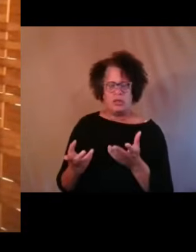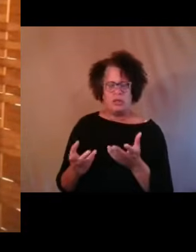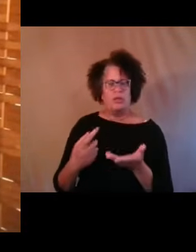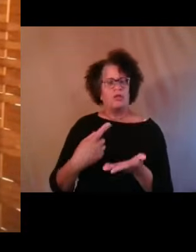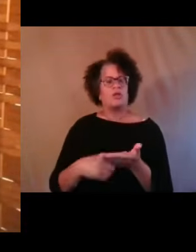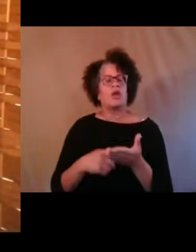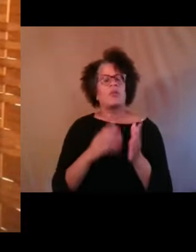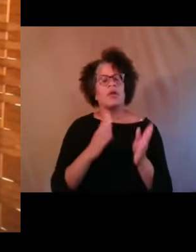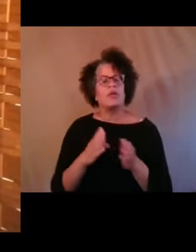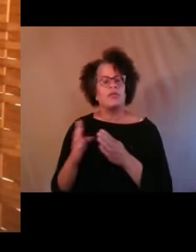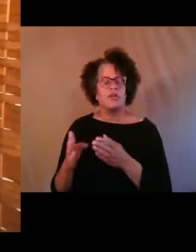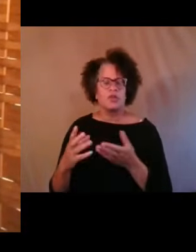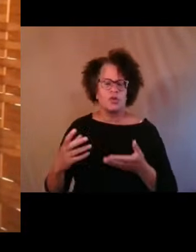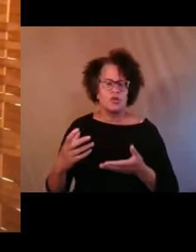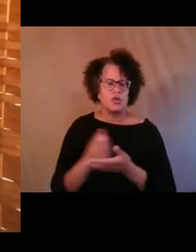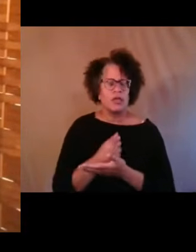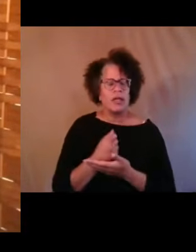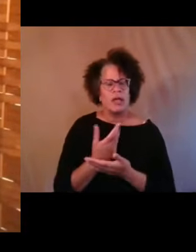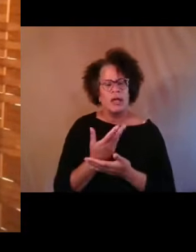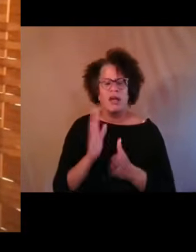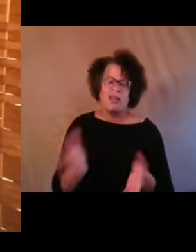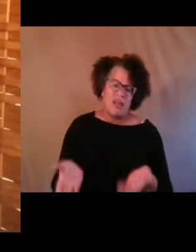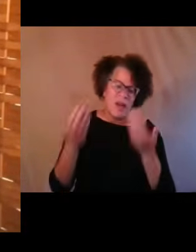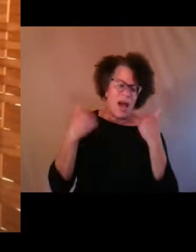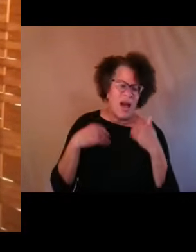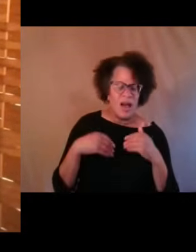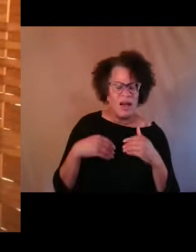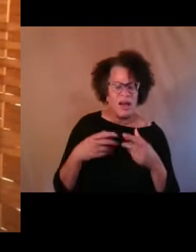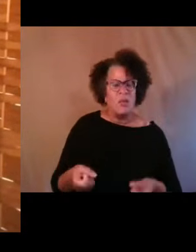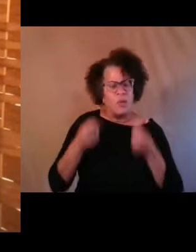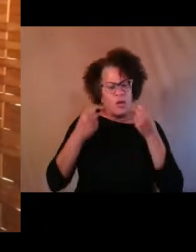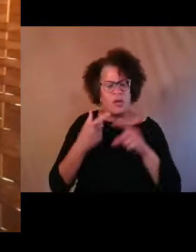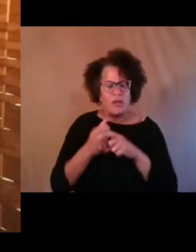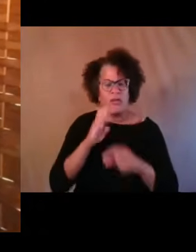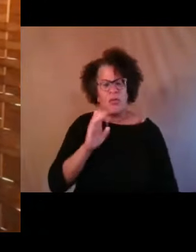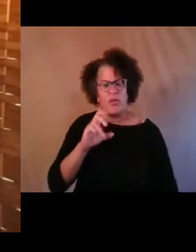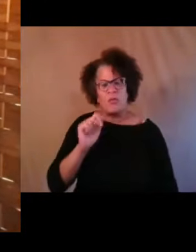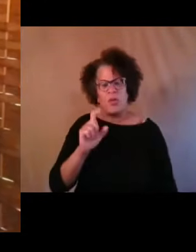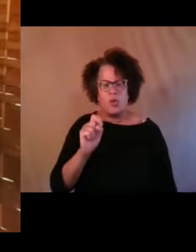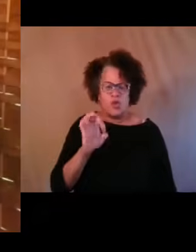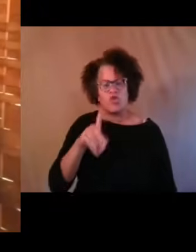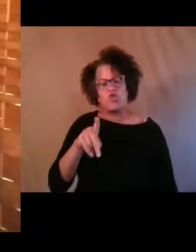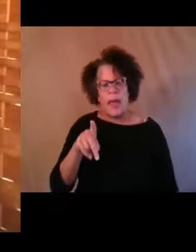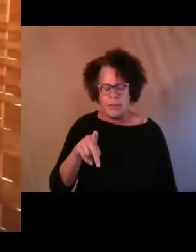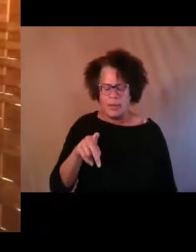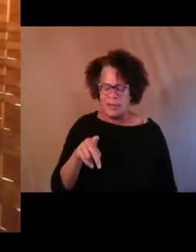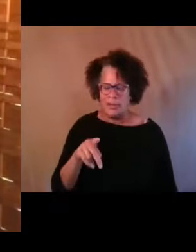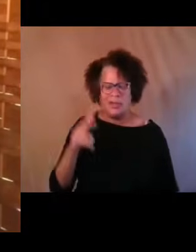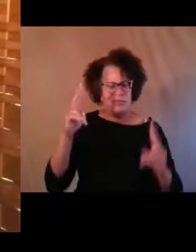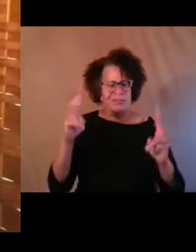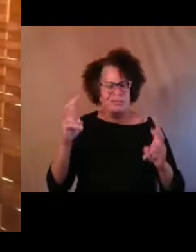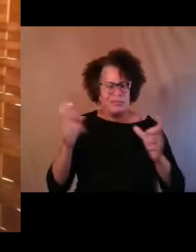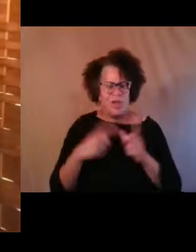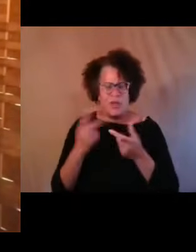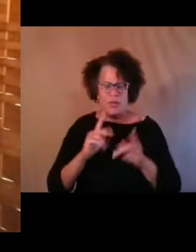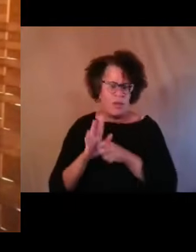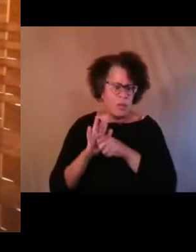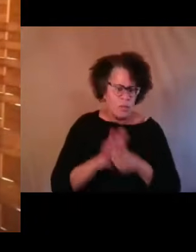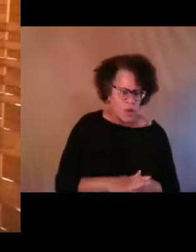to get like pull yourself up by the bootstrap type while we also see folks oppressing and pulling resources from people.